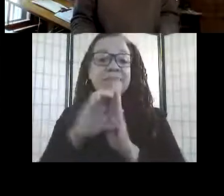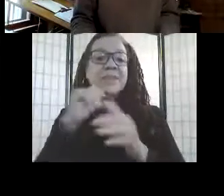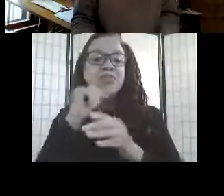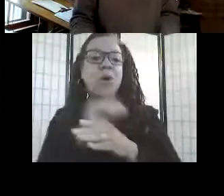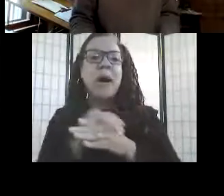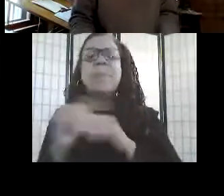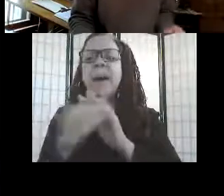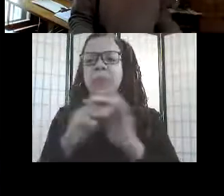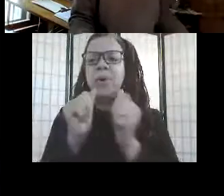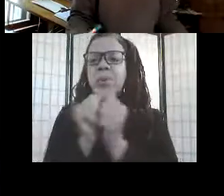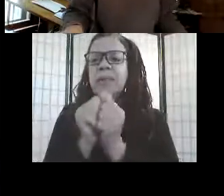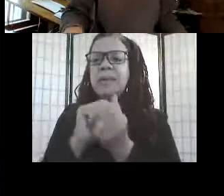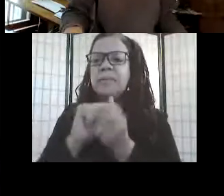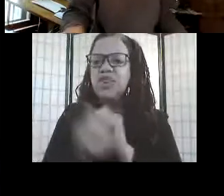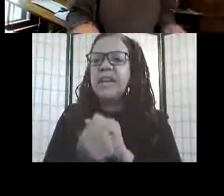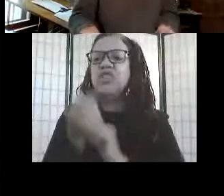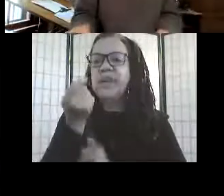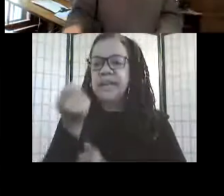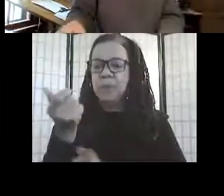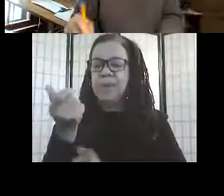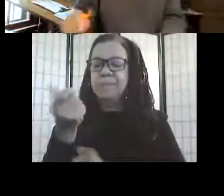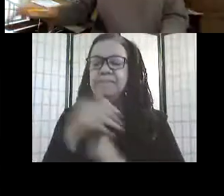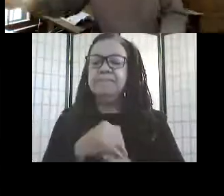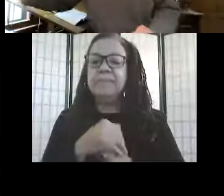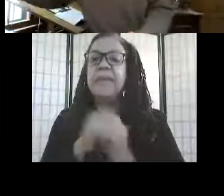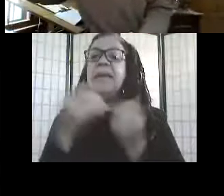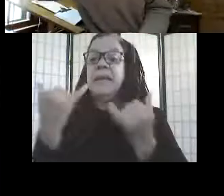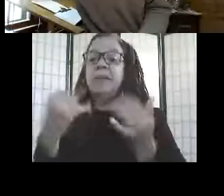a little bit. There are some times where I do, if I need